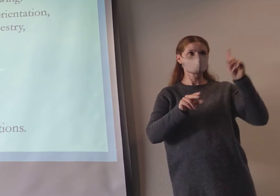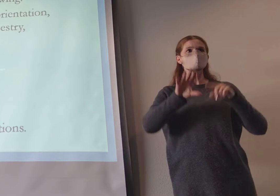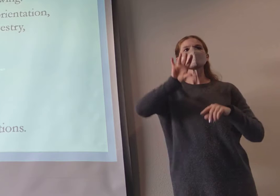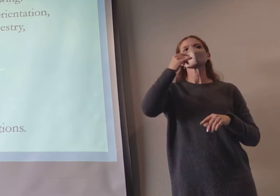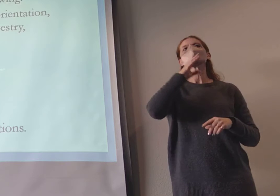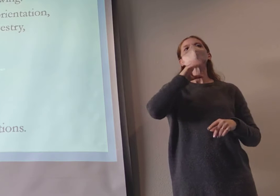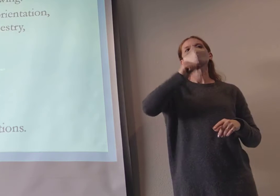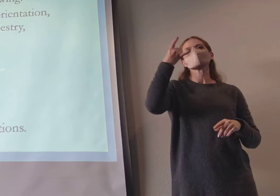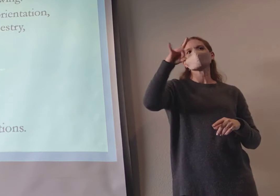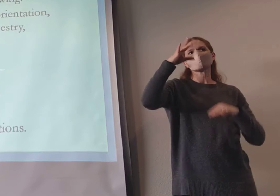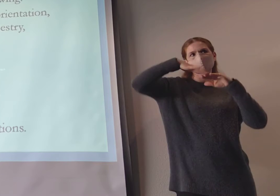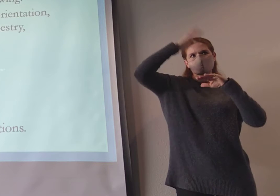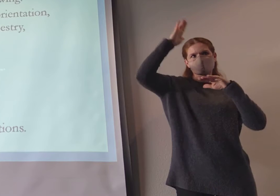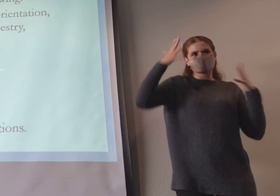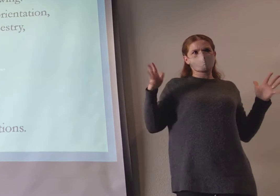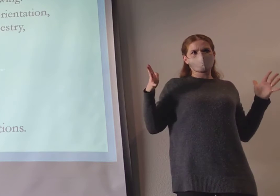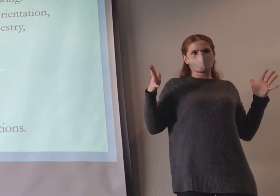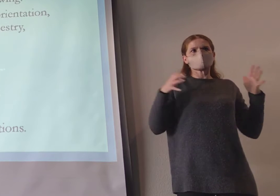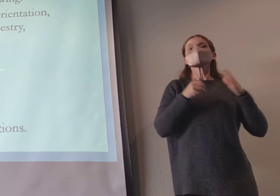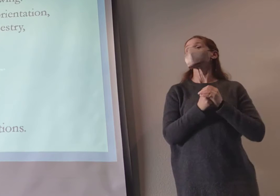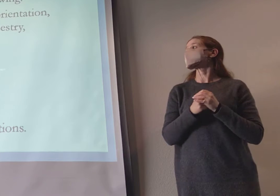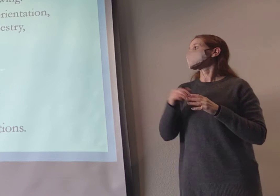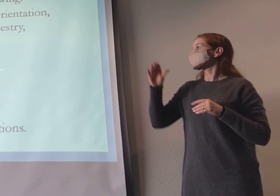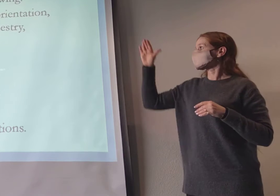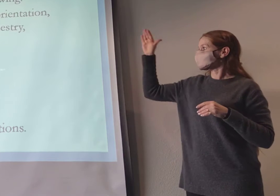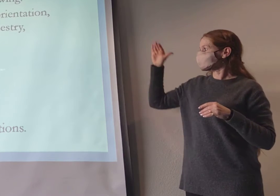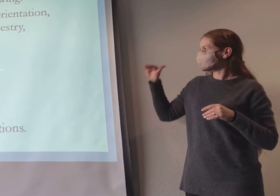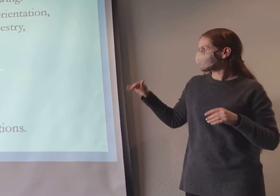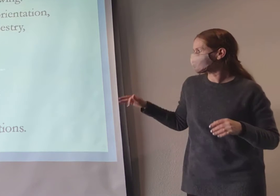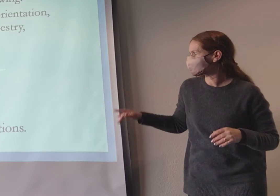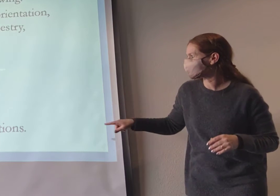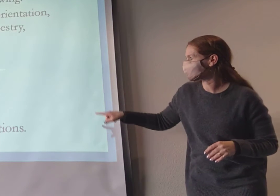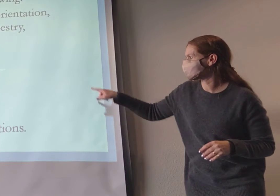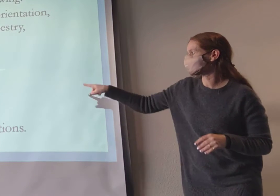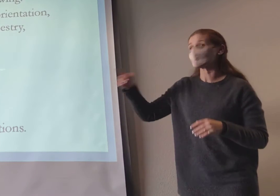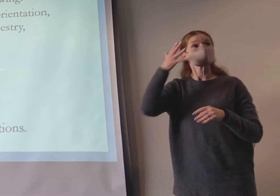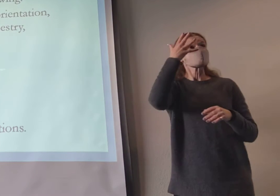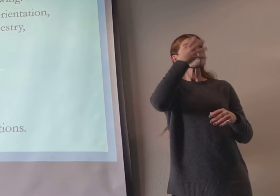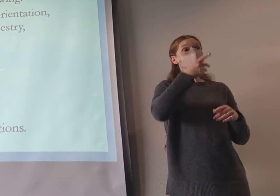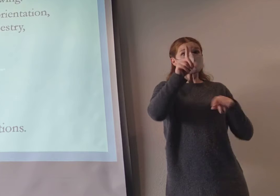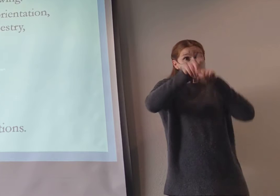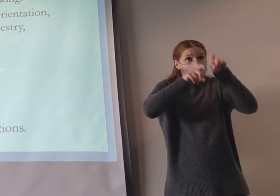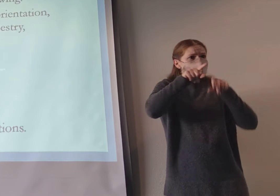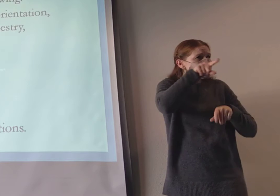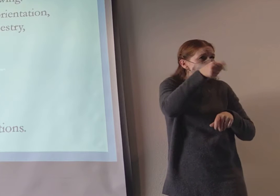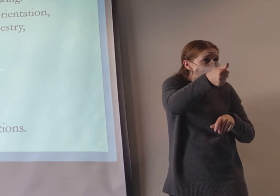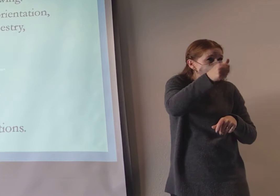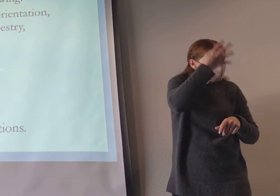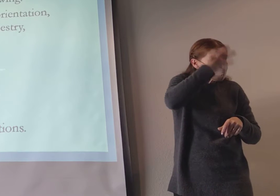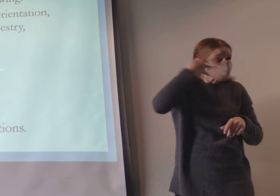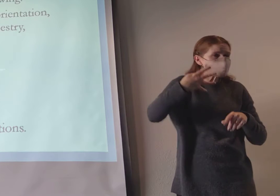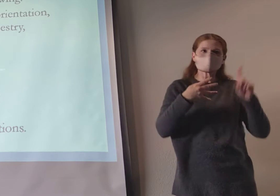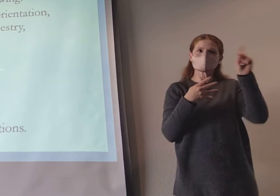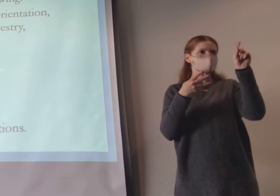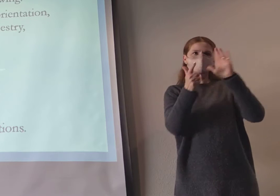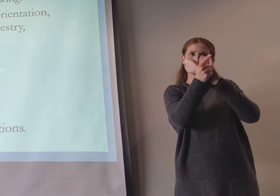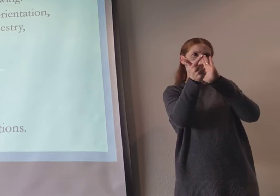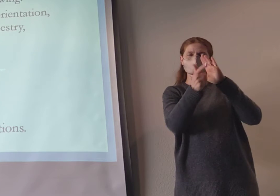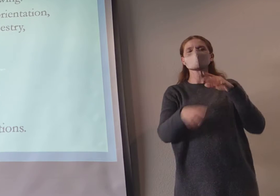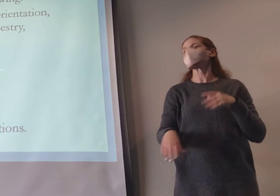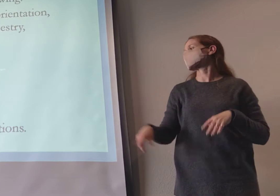And they can't ask about age unless the unit is specifically for people who are 55 plus.